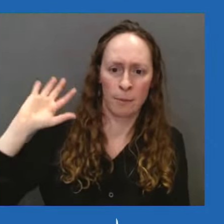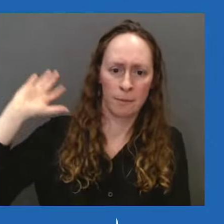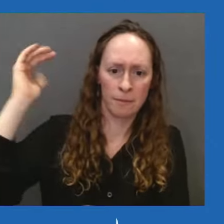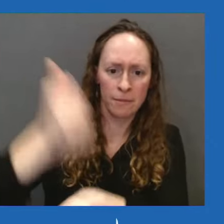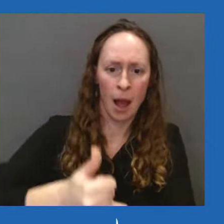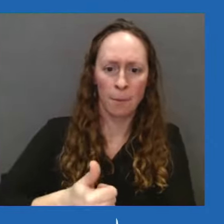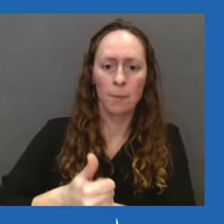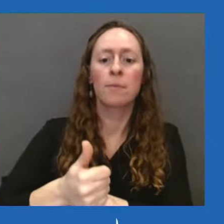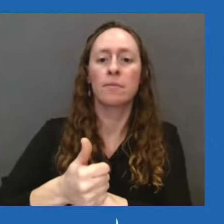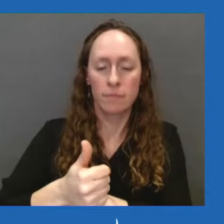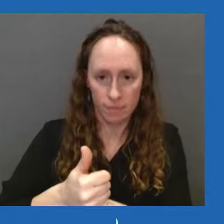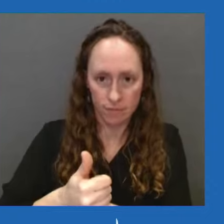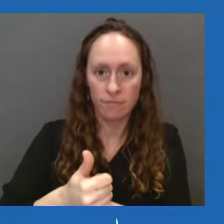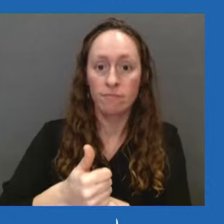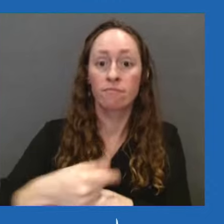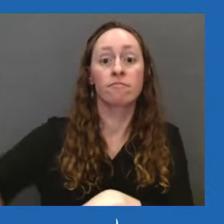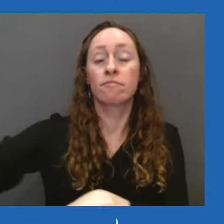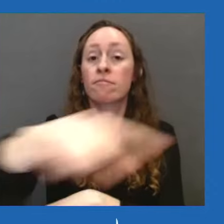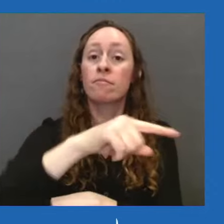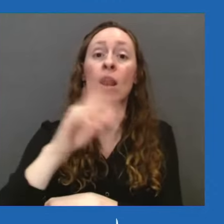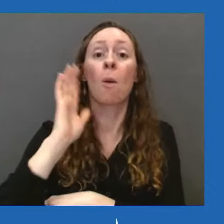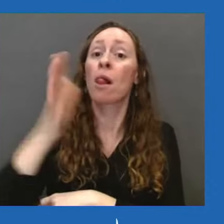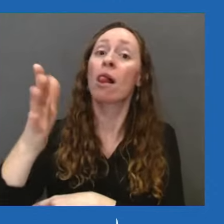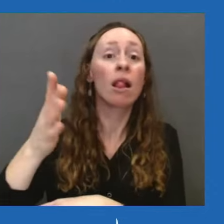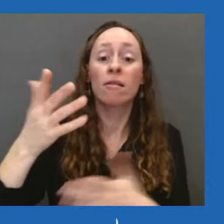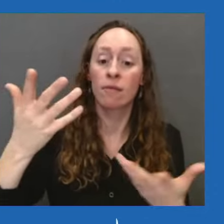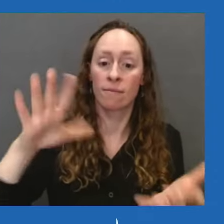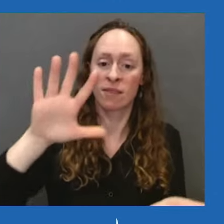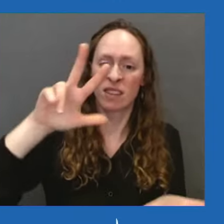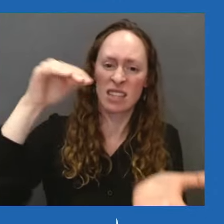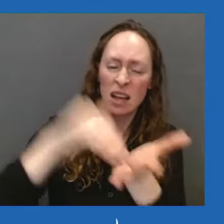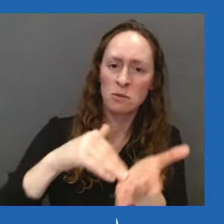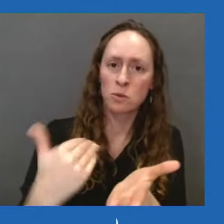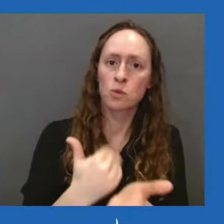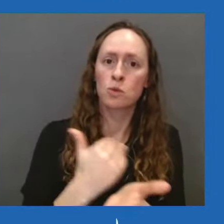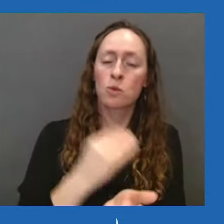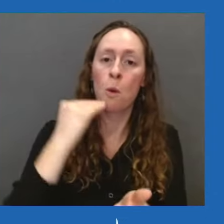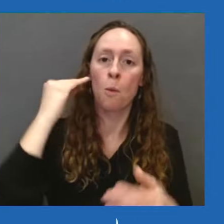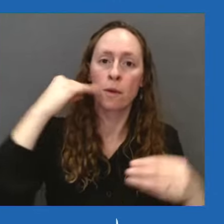Across Colorado, Xcel Energy is investing $1.7 billion